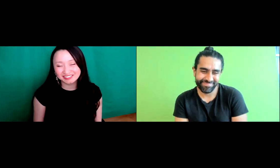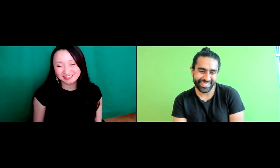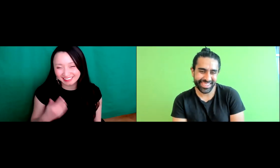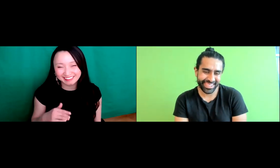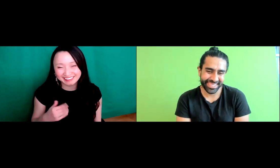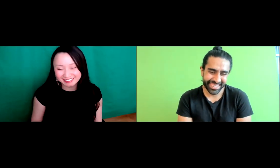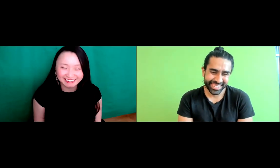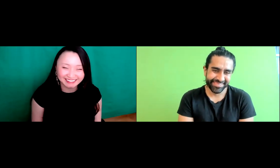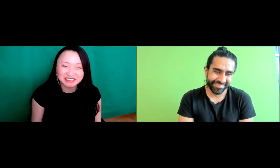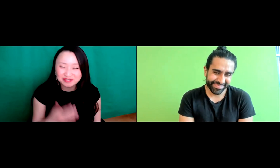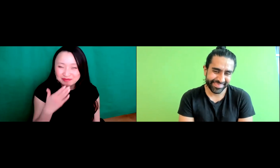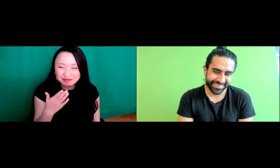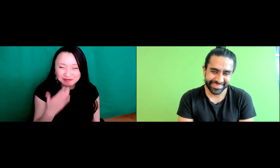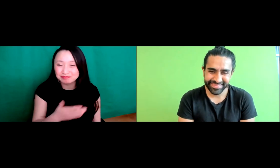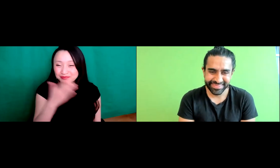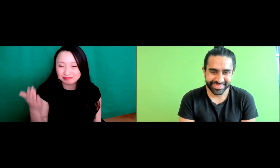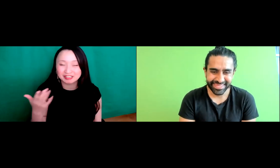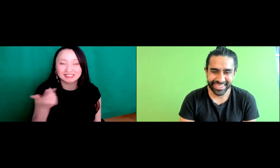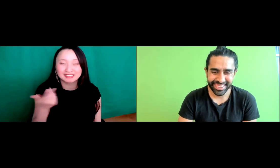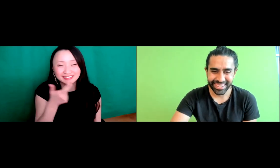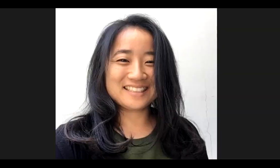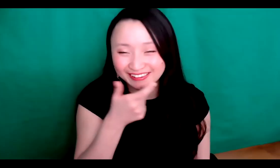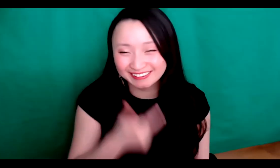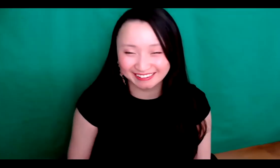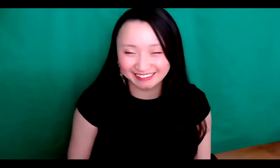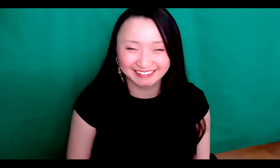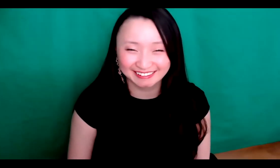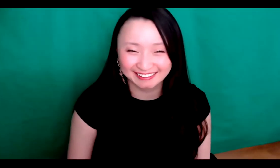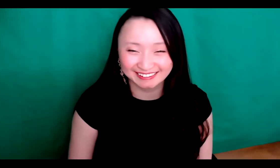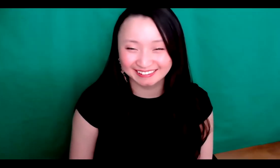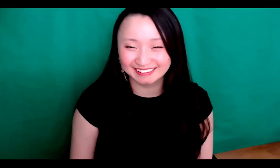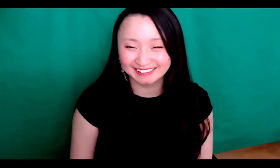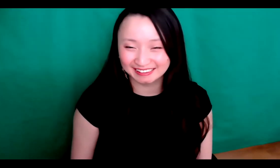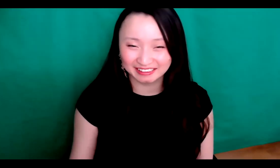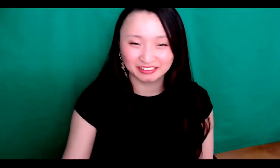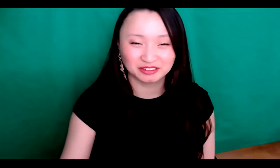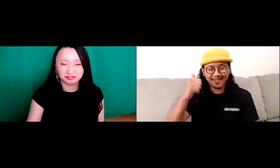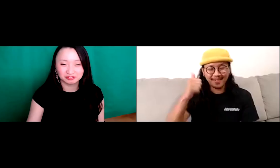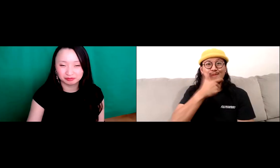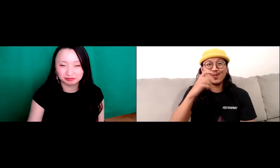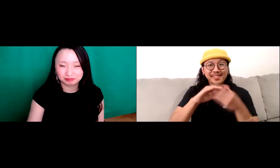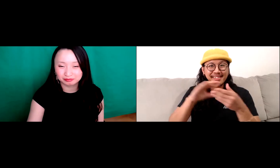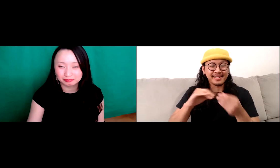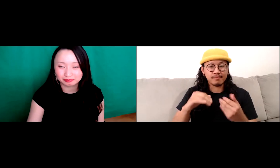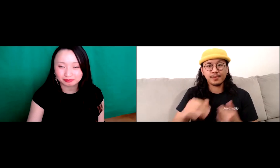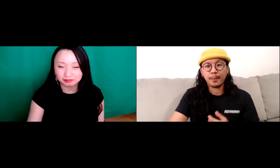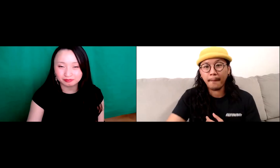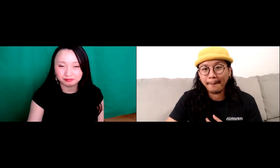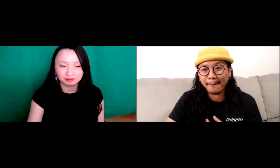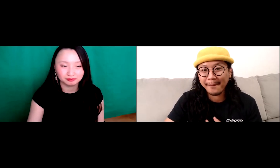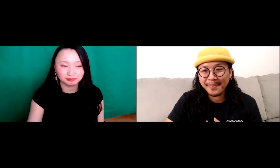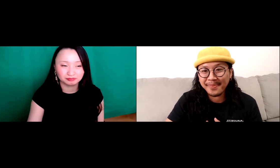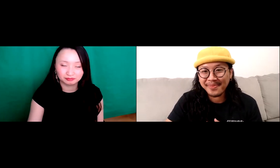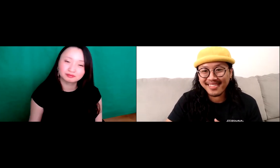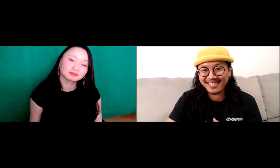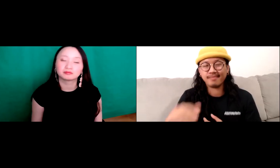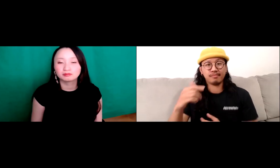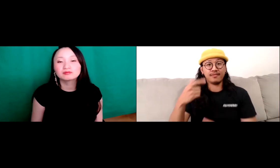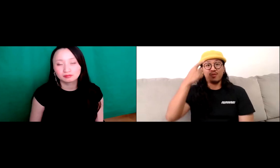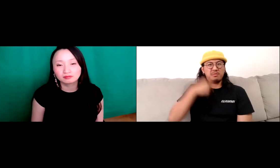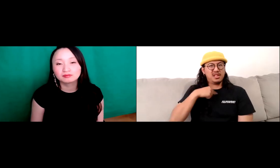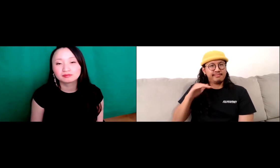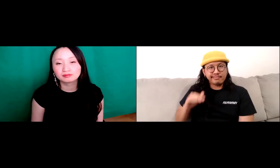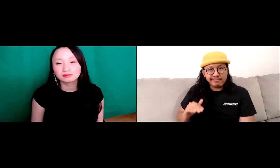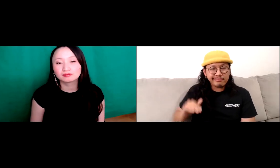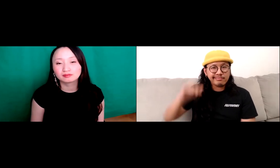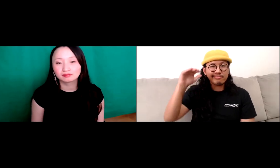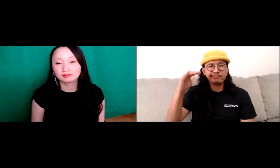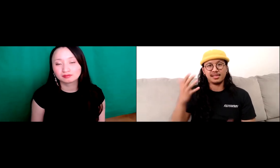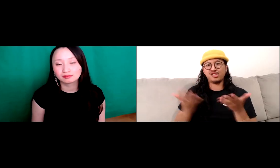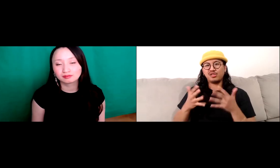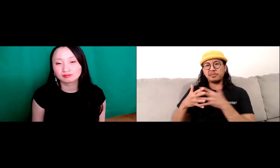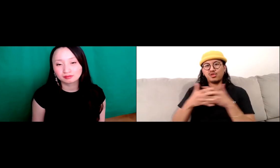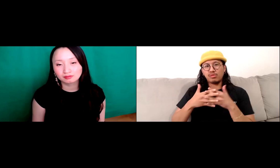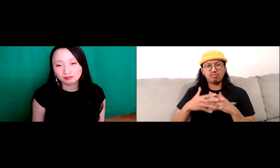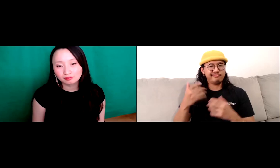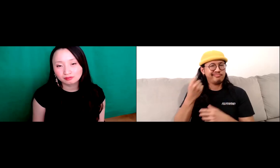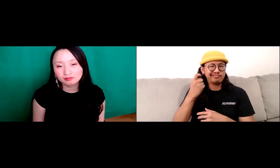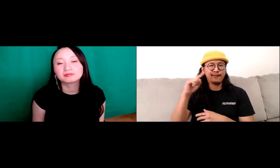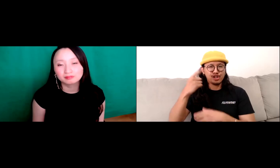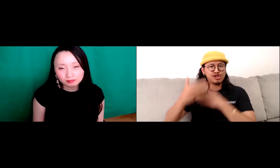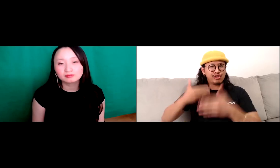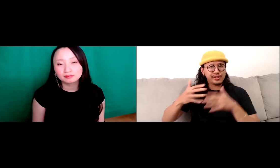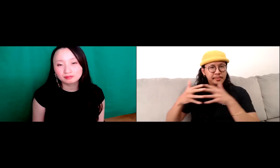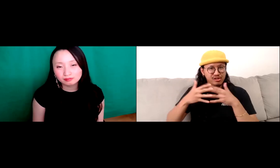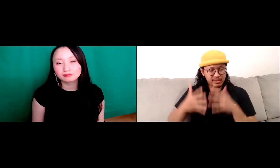just, it's a huge part of me. Thank you so much, Joey.